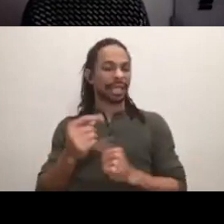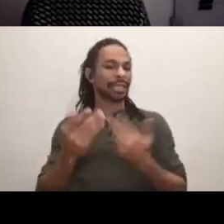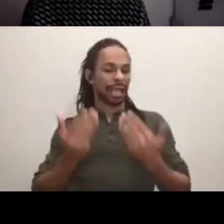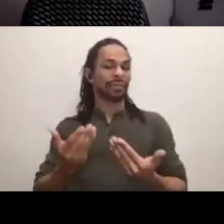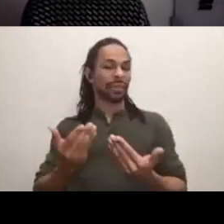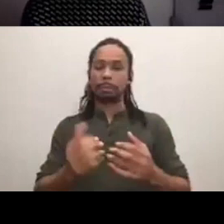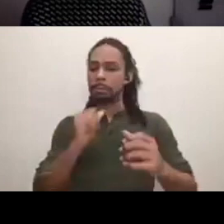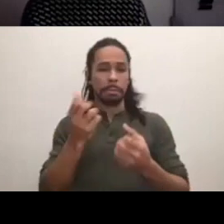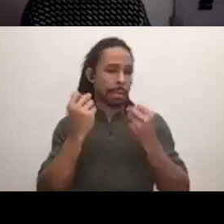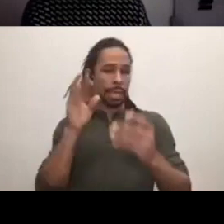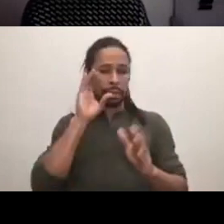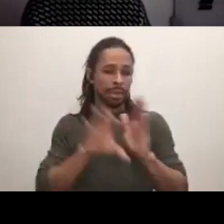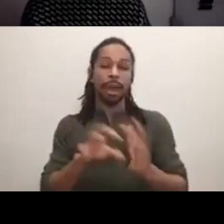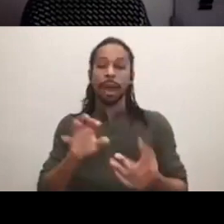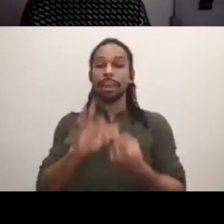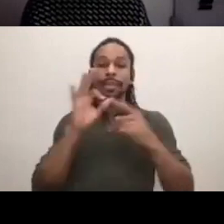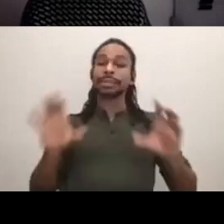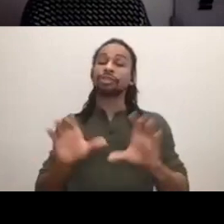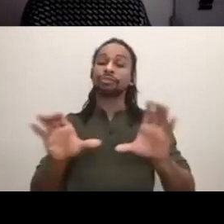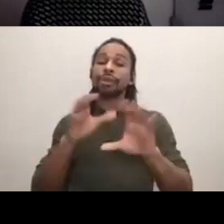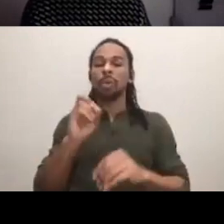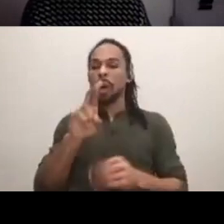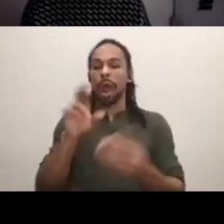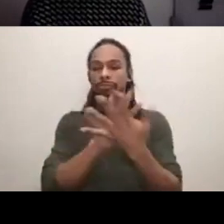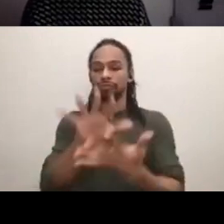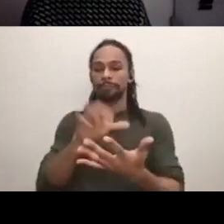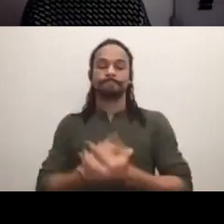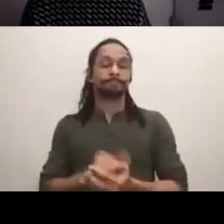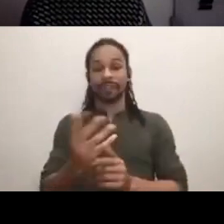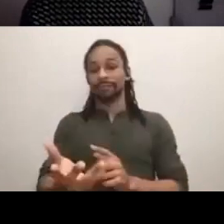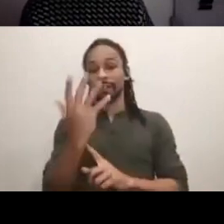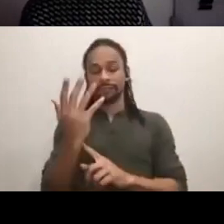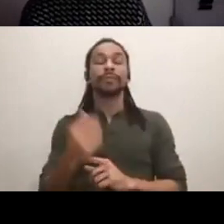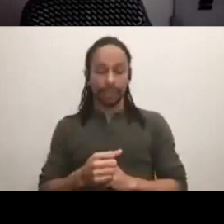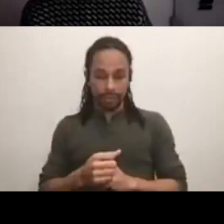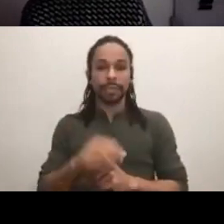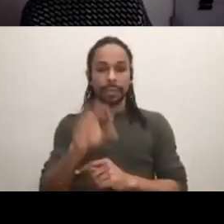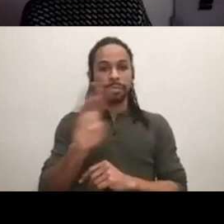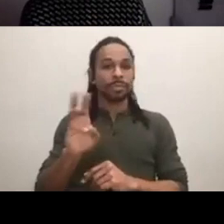a piano, undulating upwards and downwards. The beats almost like lite melodic electric